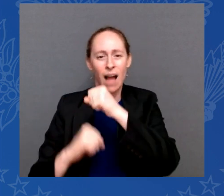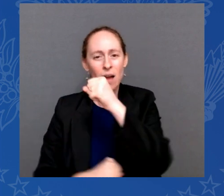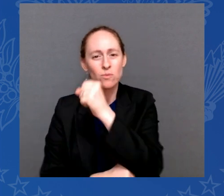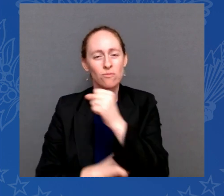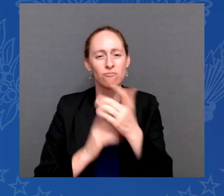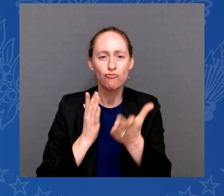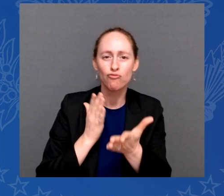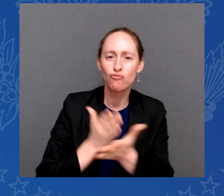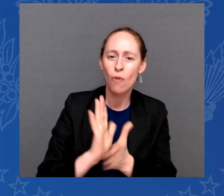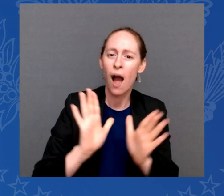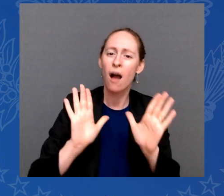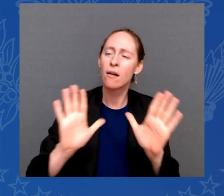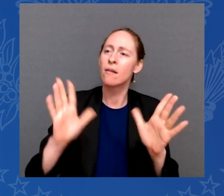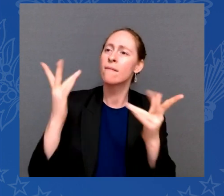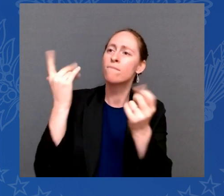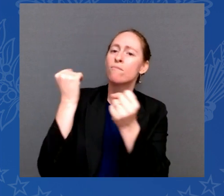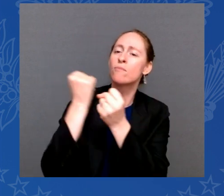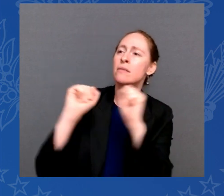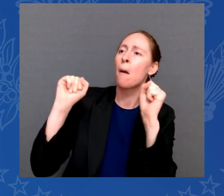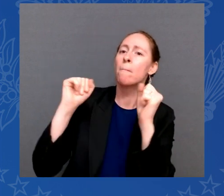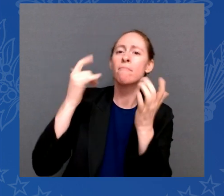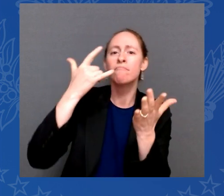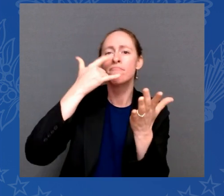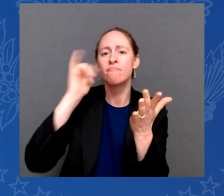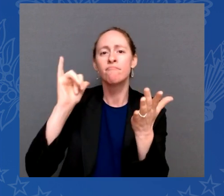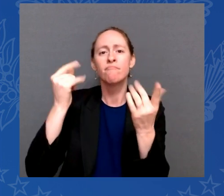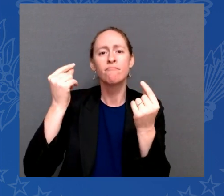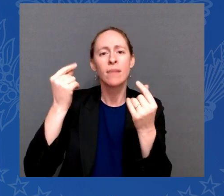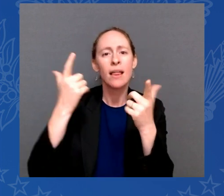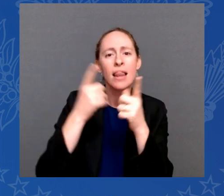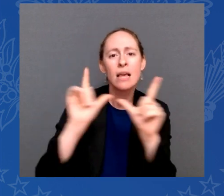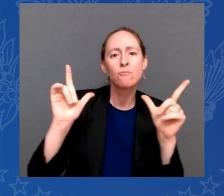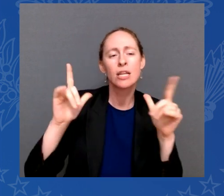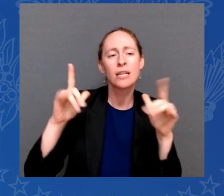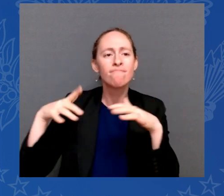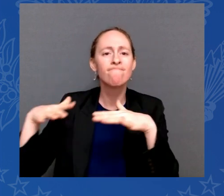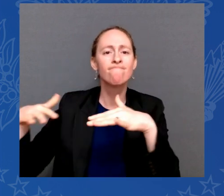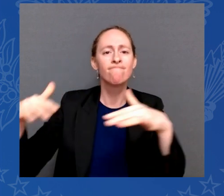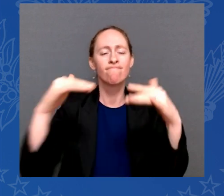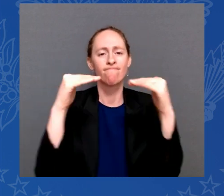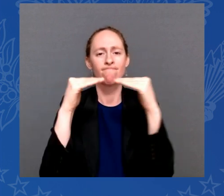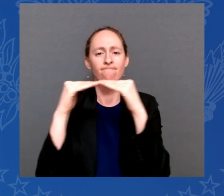And they spoke loudly in saying that they trust women